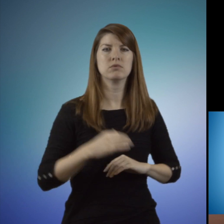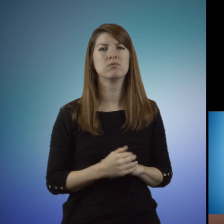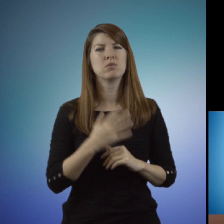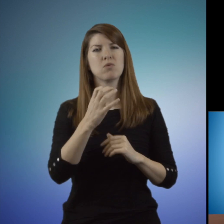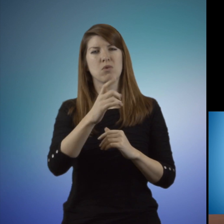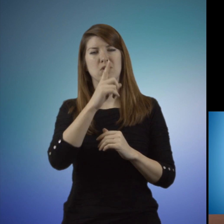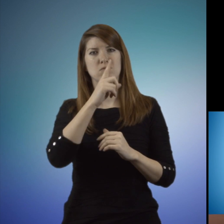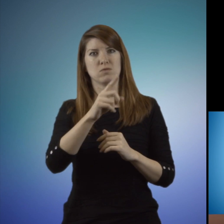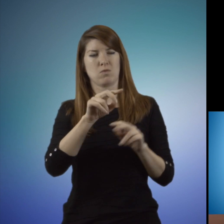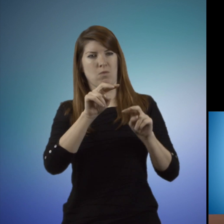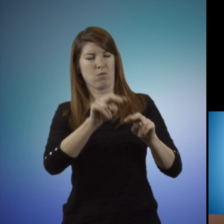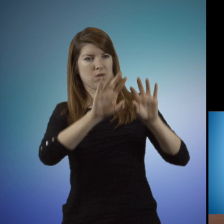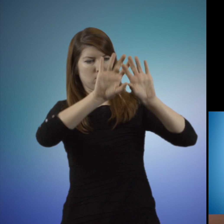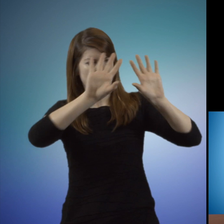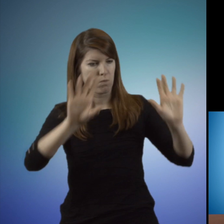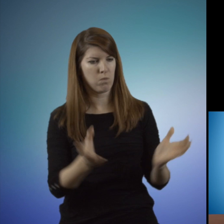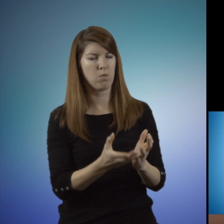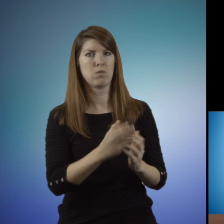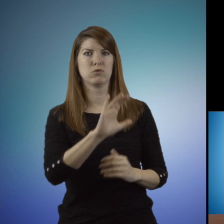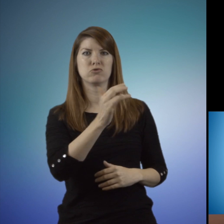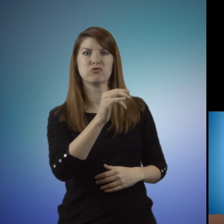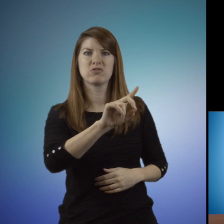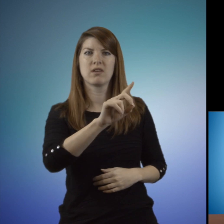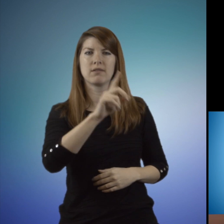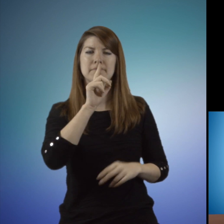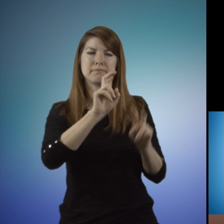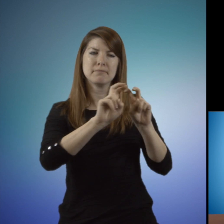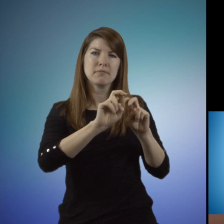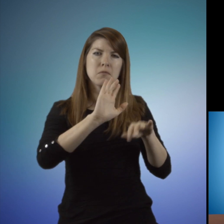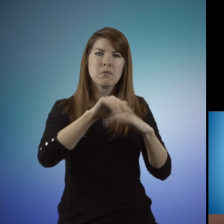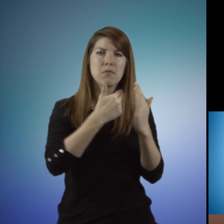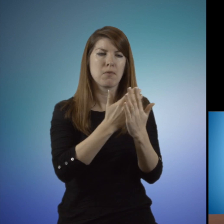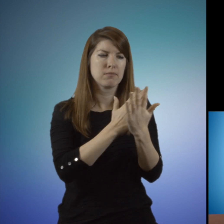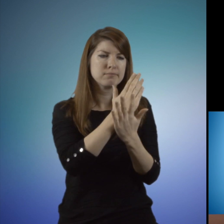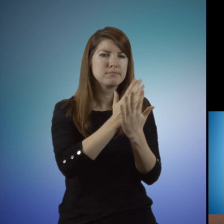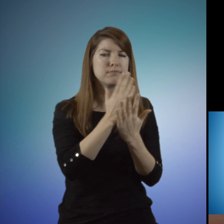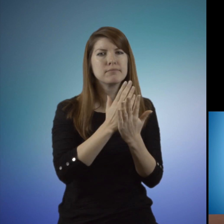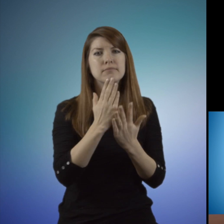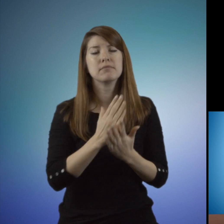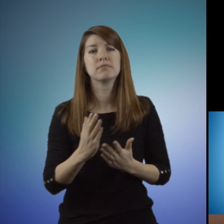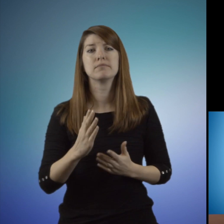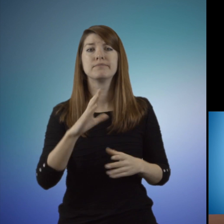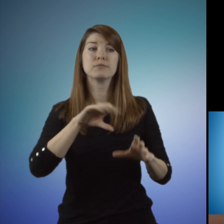Assess all areas. Make sure we include social development, physical development.